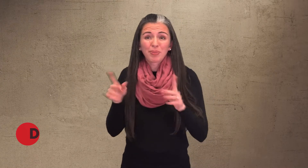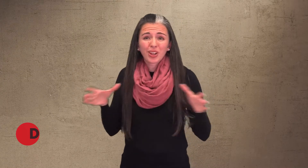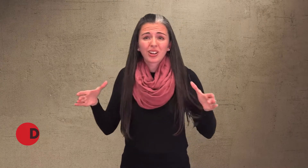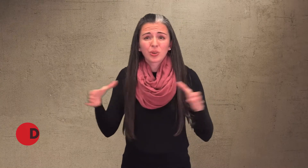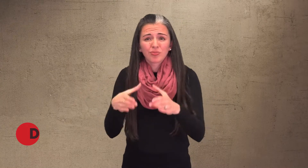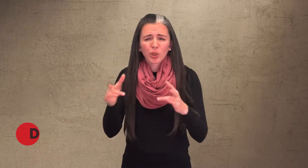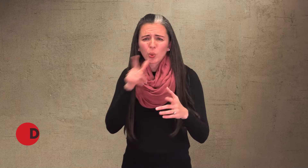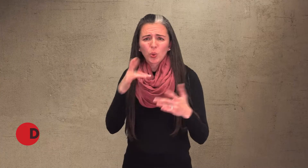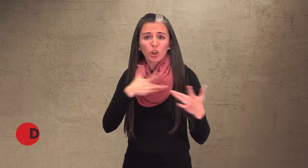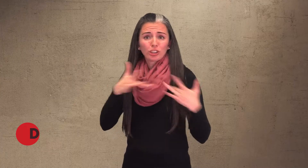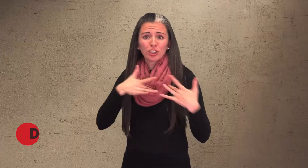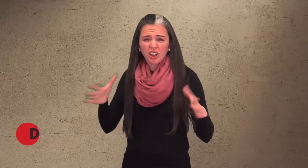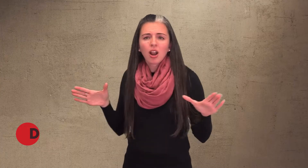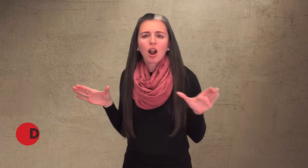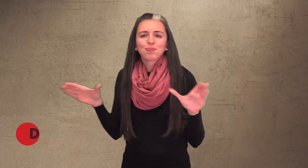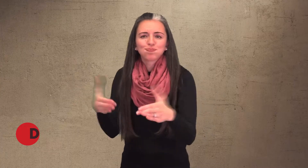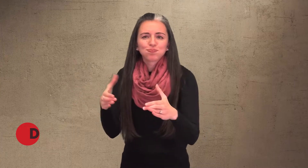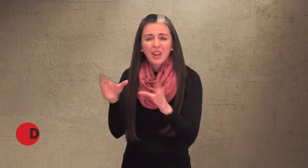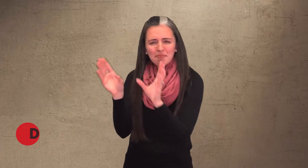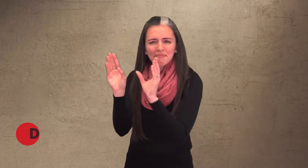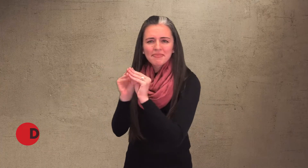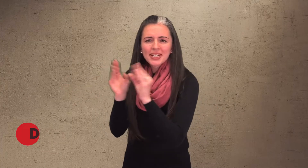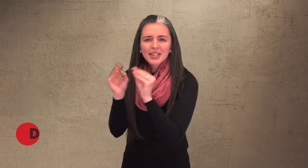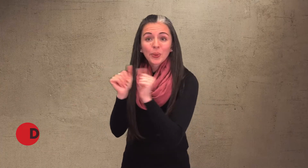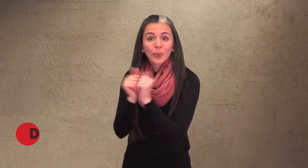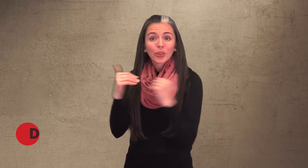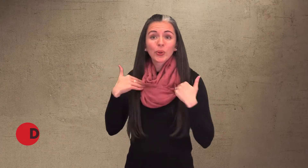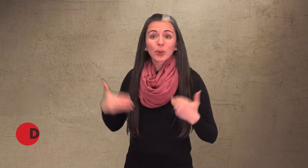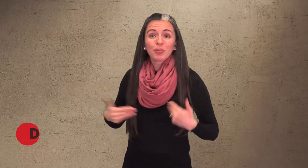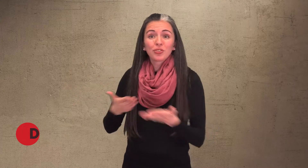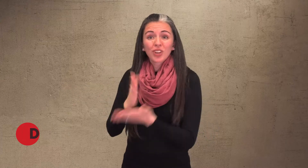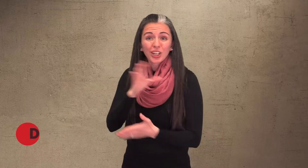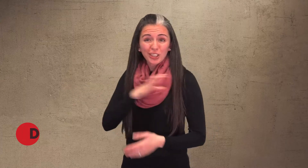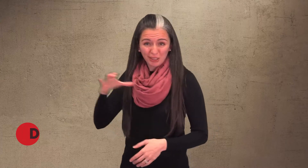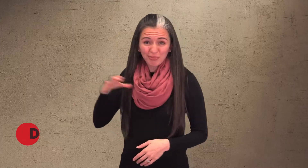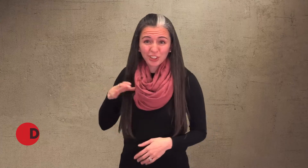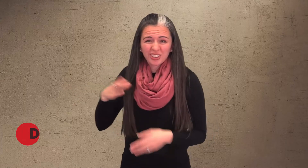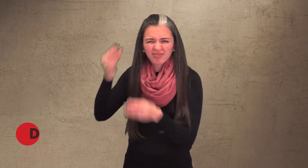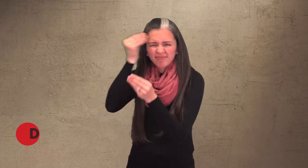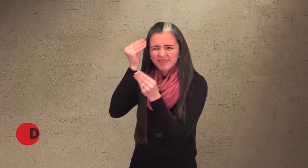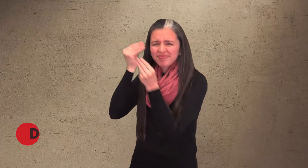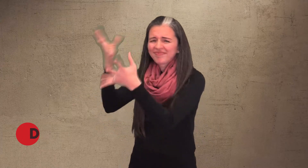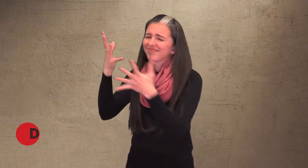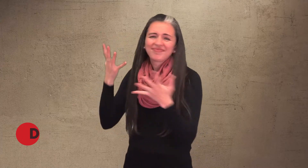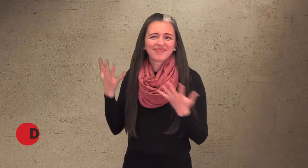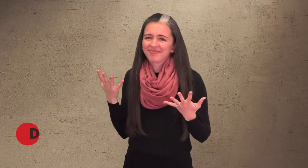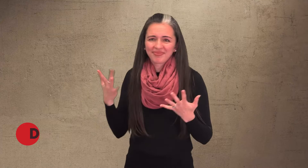other concerned people who met with the Human Rights Commission